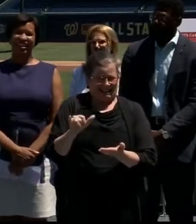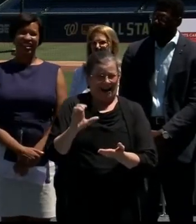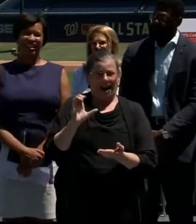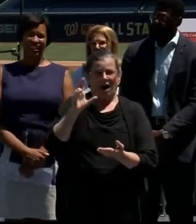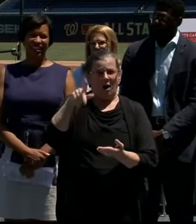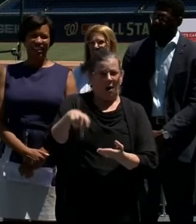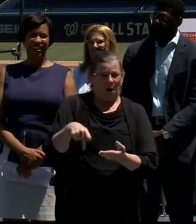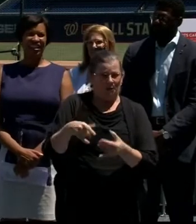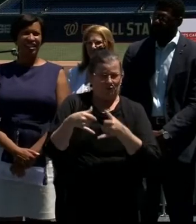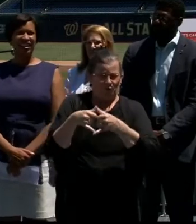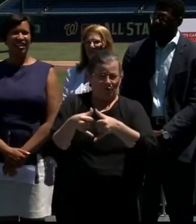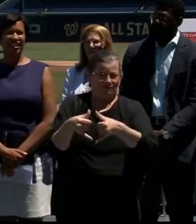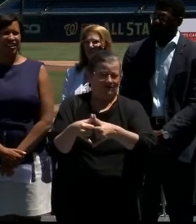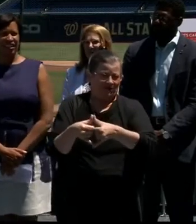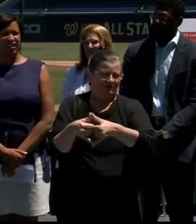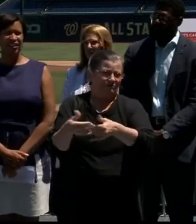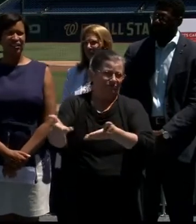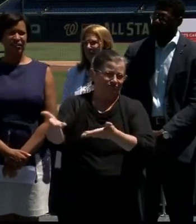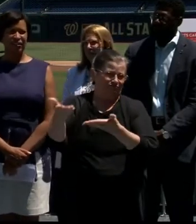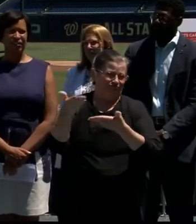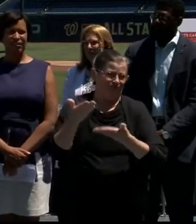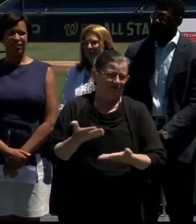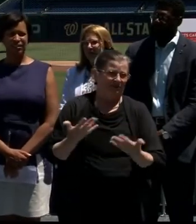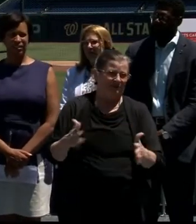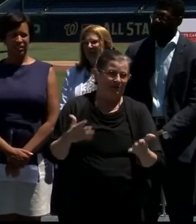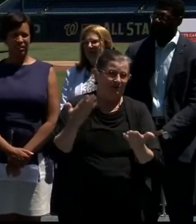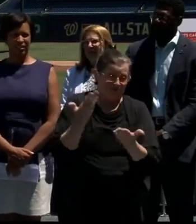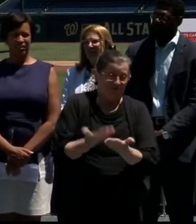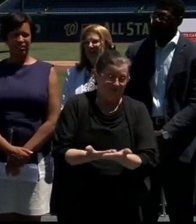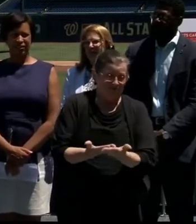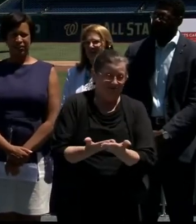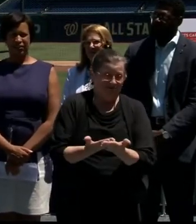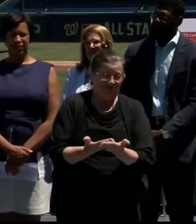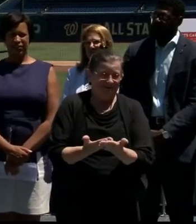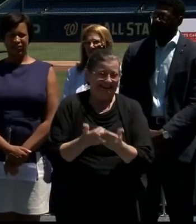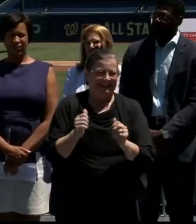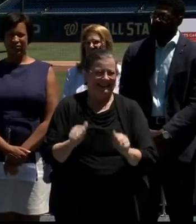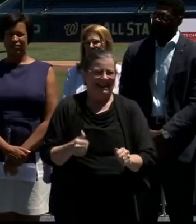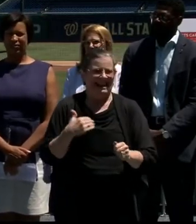SAFE, FUN, HIGH PROFILE SPORTING EVENT FOR A NATIONAL AUDIENCE.